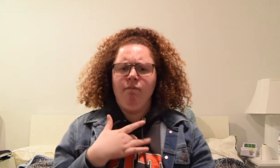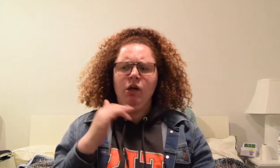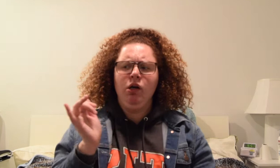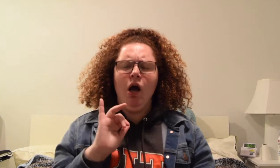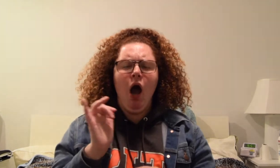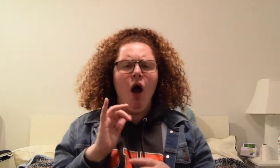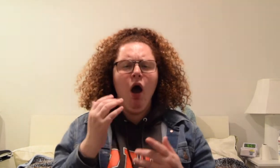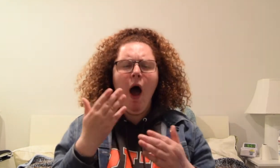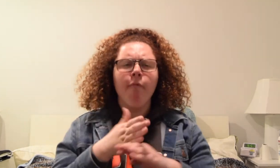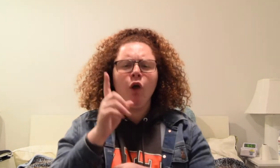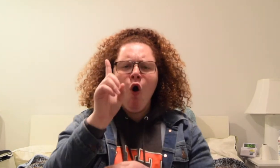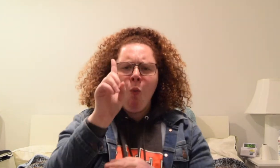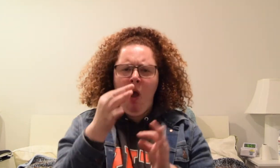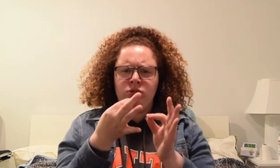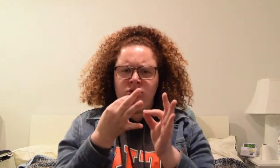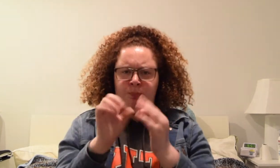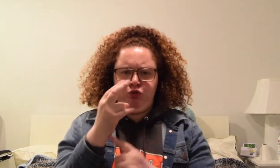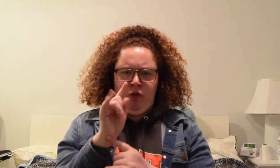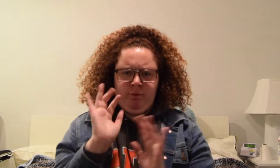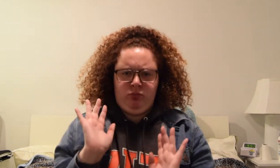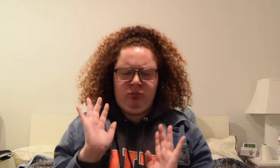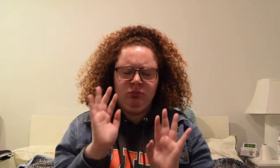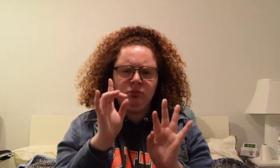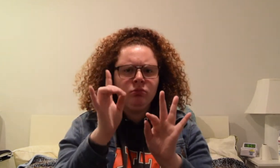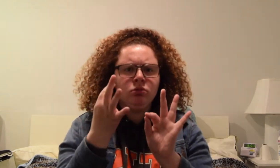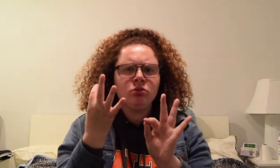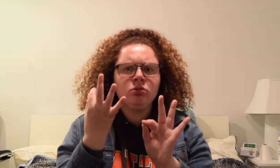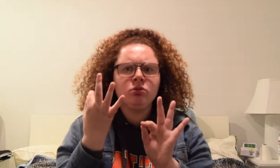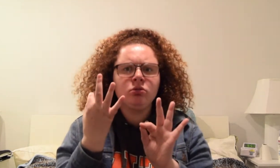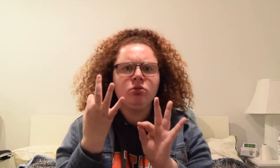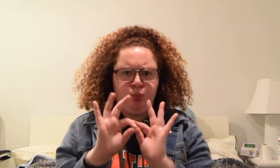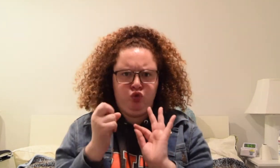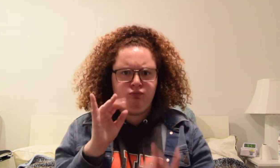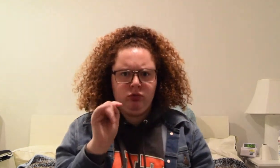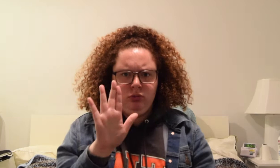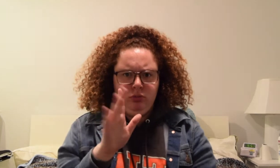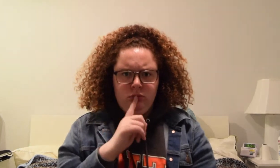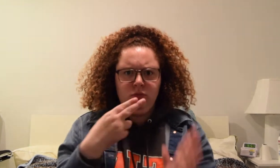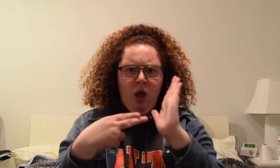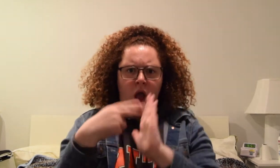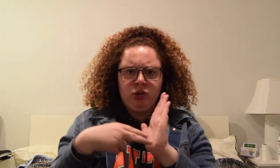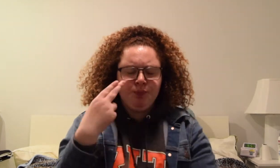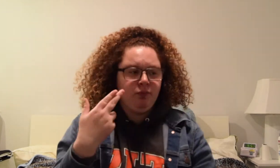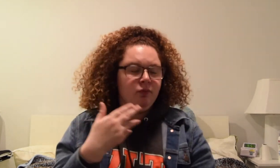It feels like after one simple shift, seriously ONE shift honestly